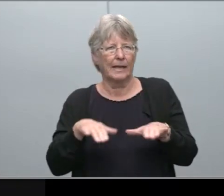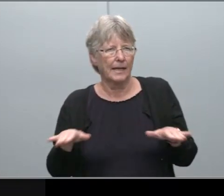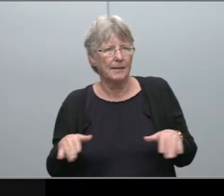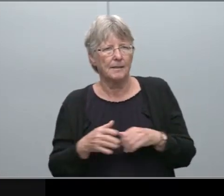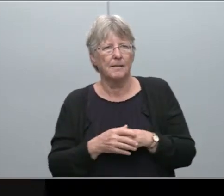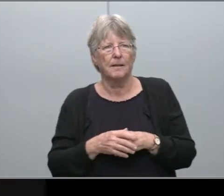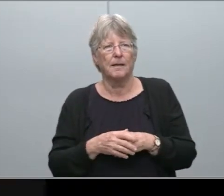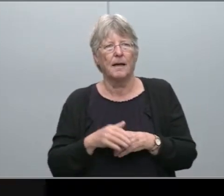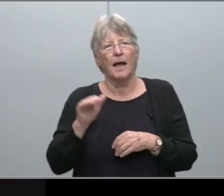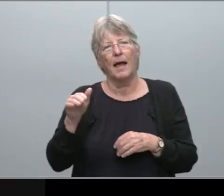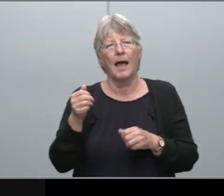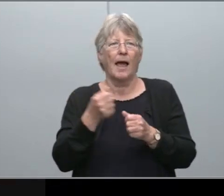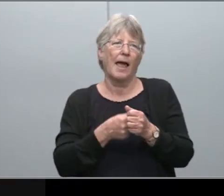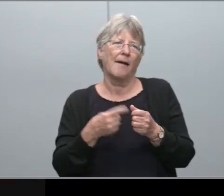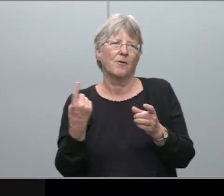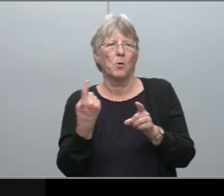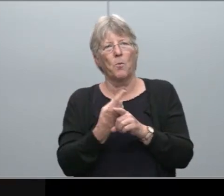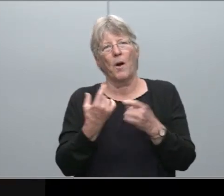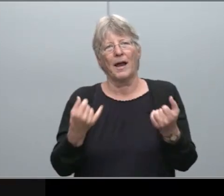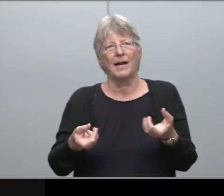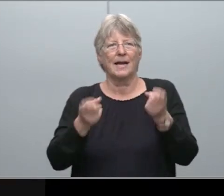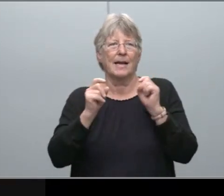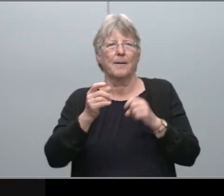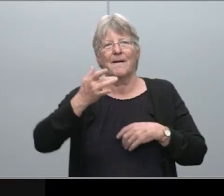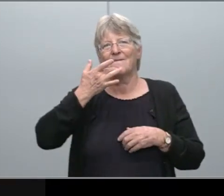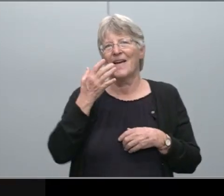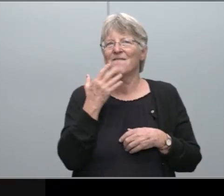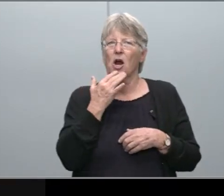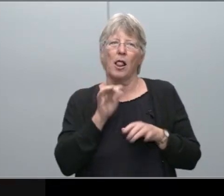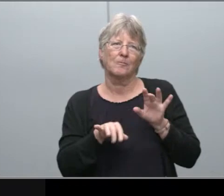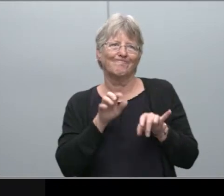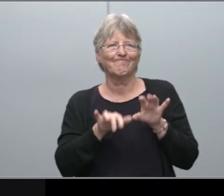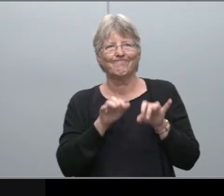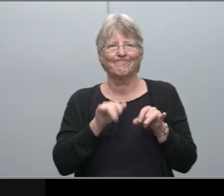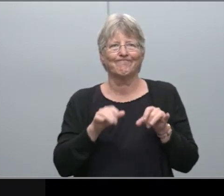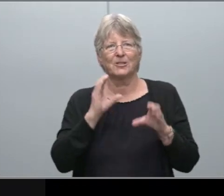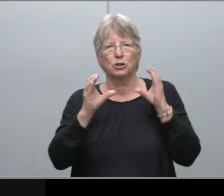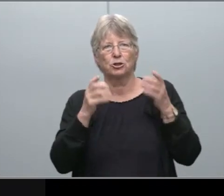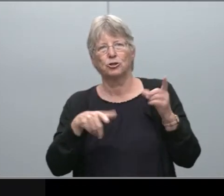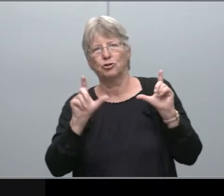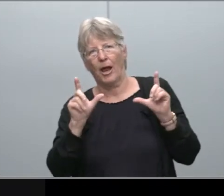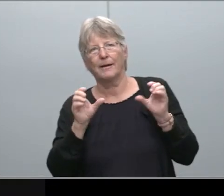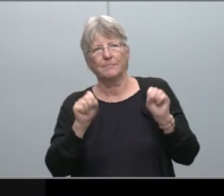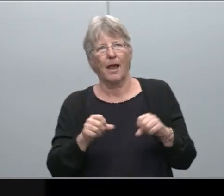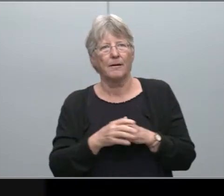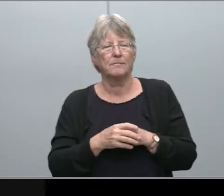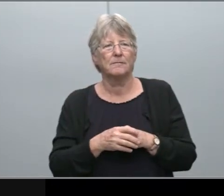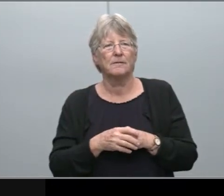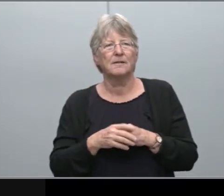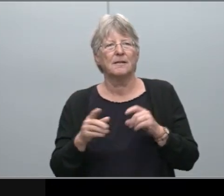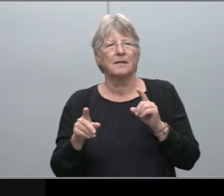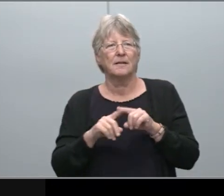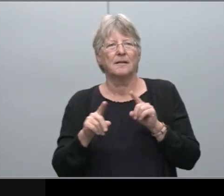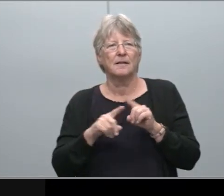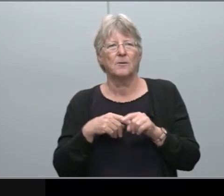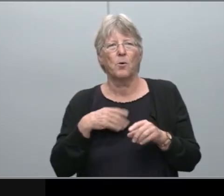Yes. Thank you so much. Mr. Tagorda, I know, does an amazing job with his Parent University and his team.